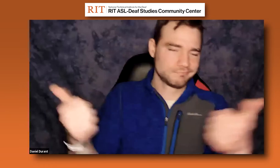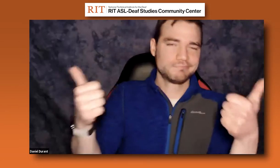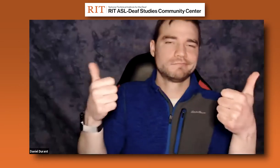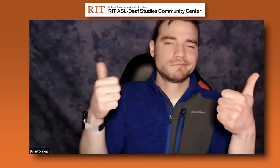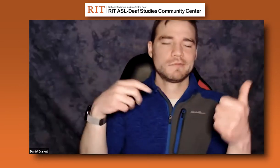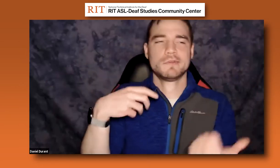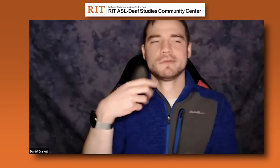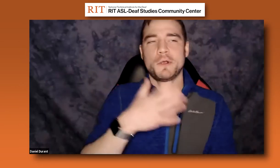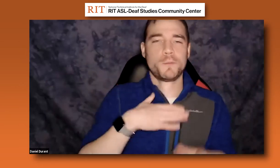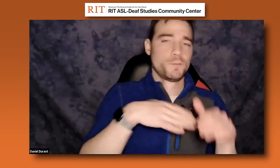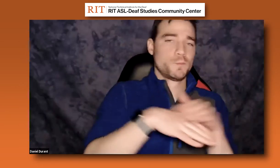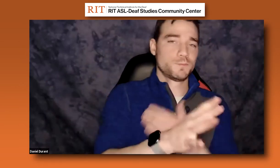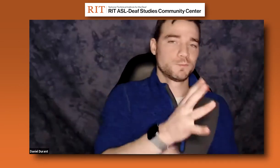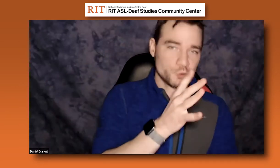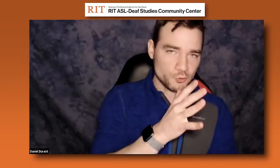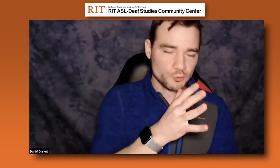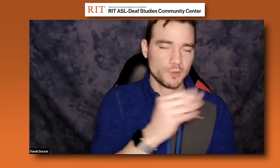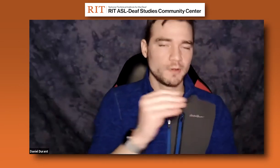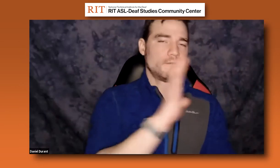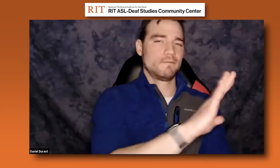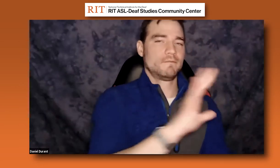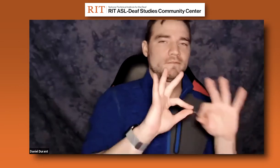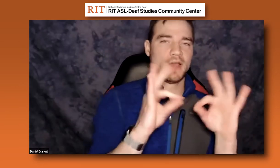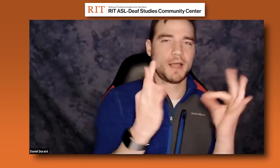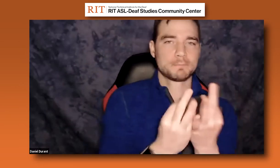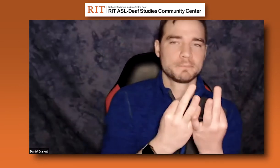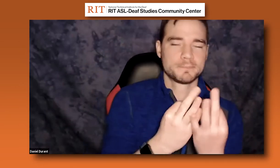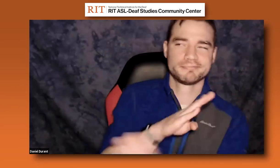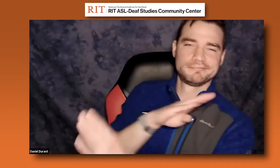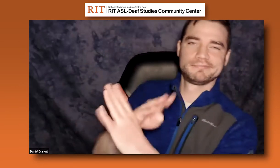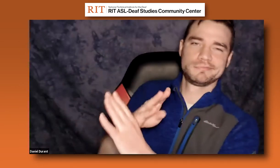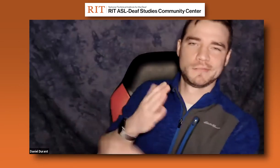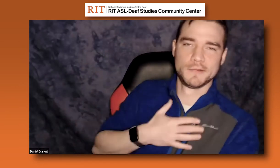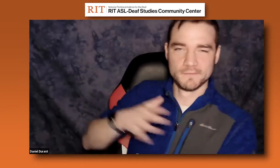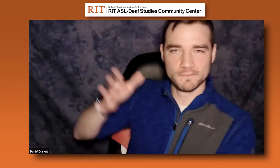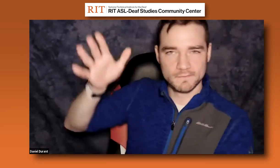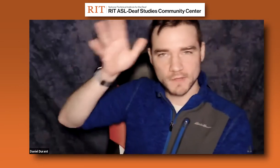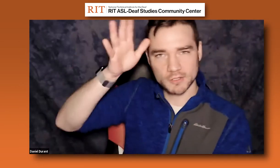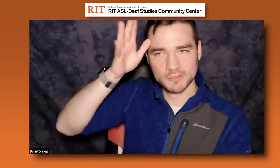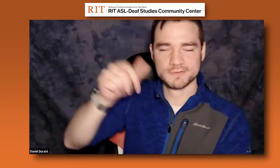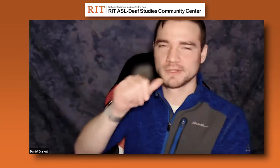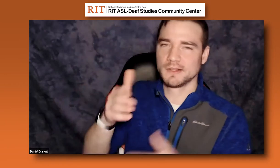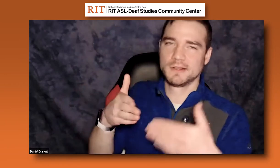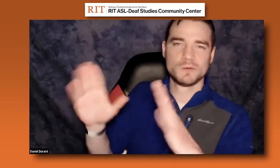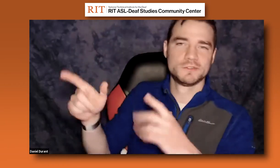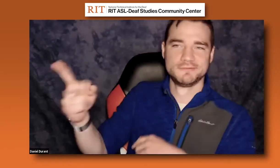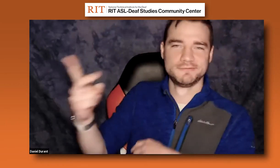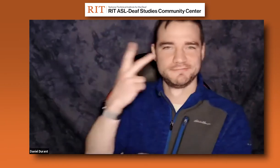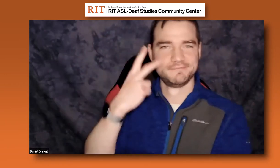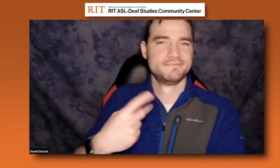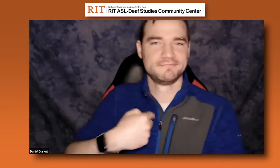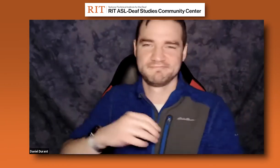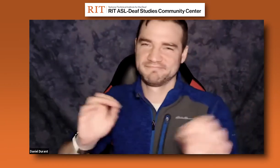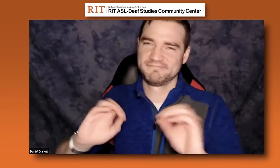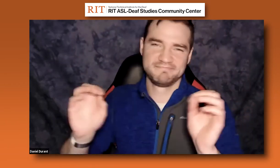and they split. My birth mother and her family blocked my father from even seeing me, they would not allow him